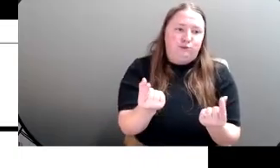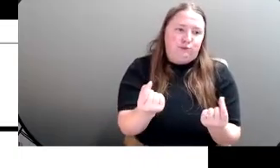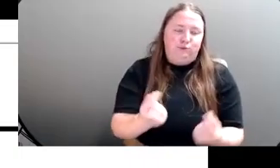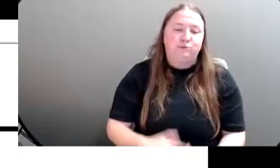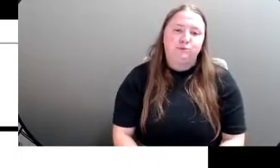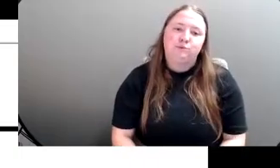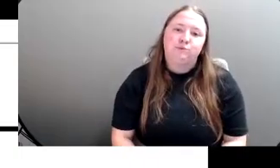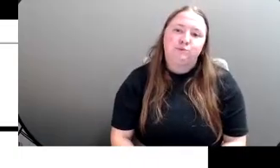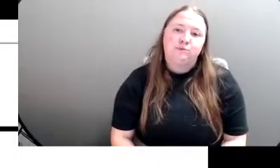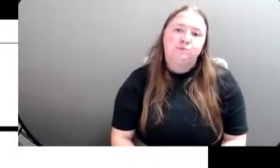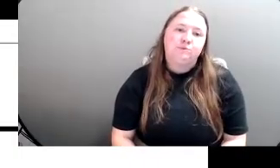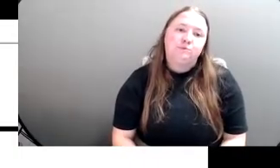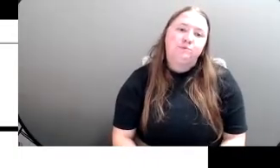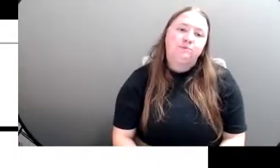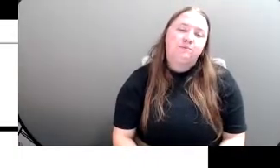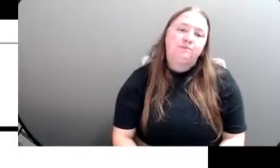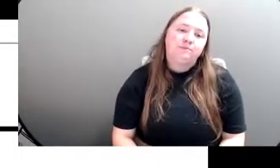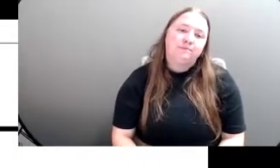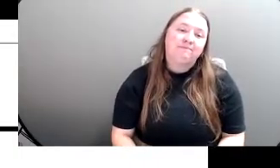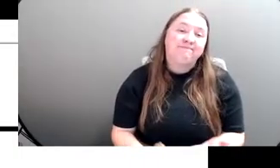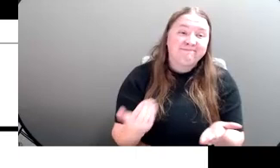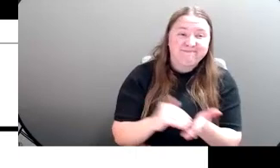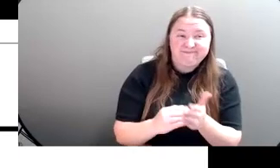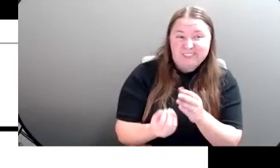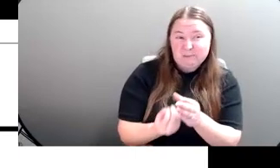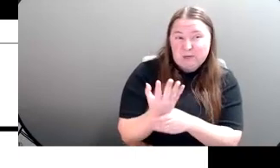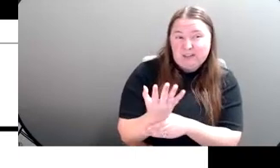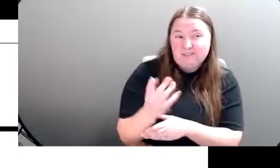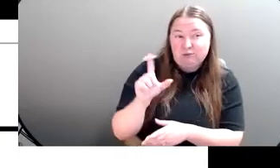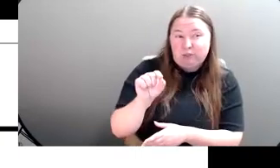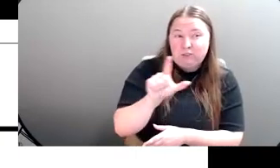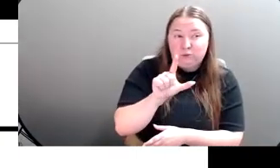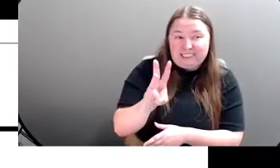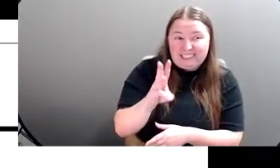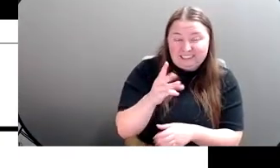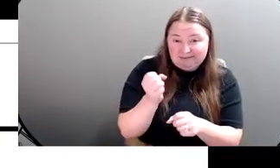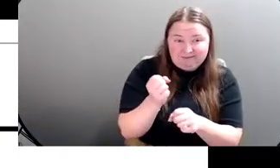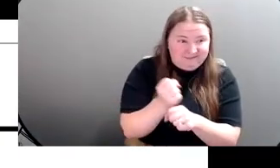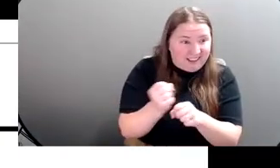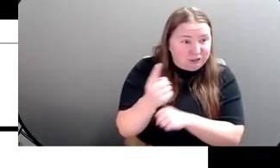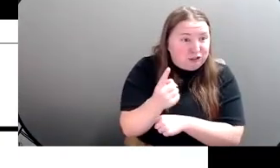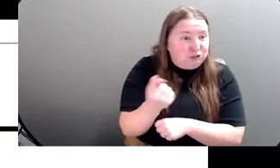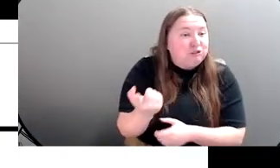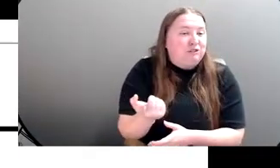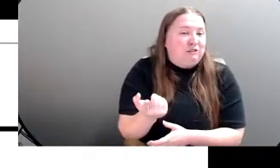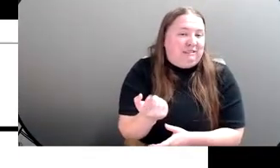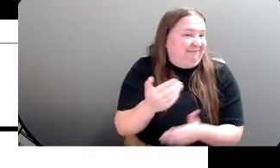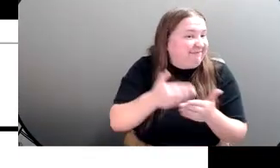So, again, spring 2026, that's not a long time from now. That's just next semester.